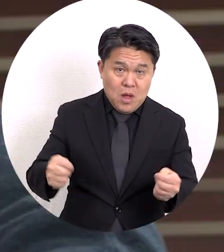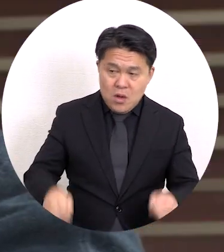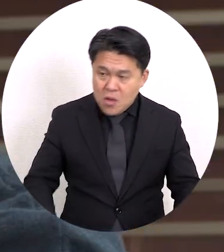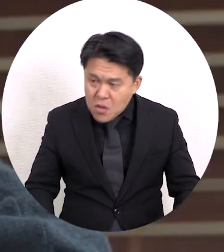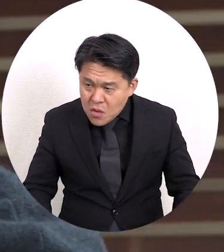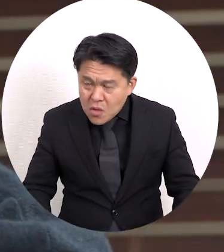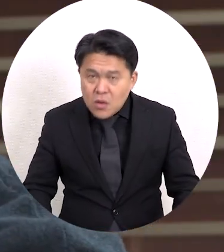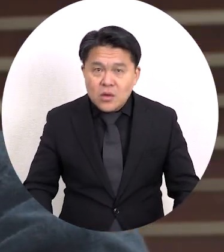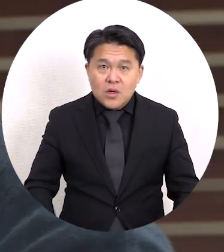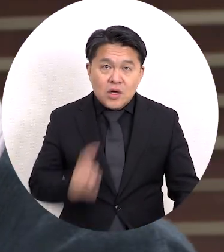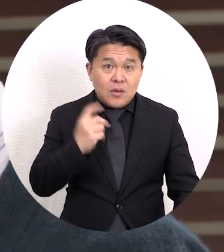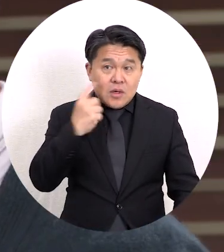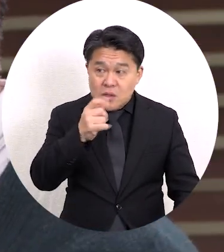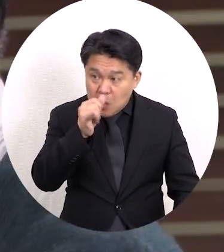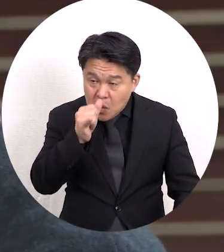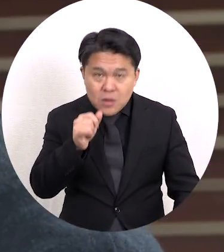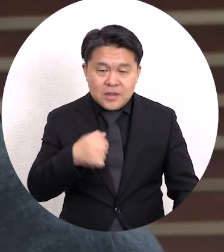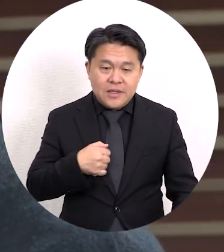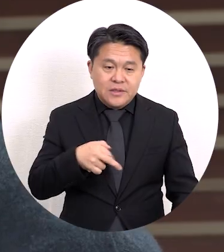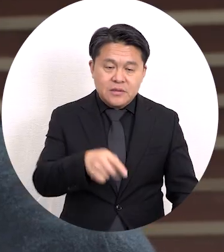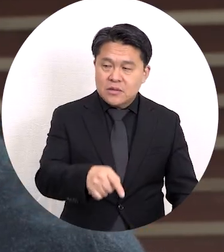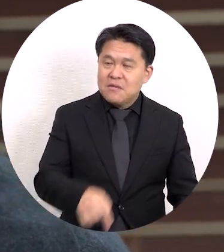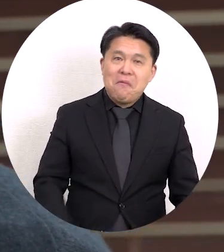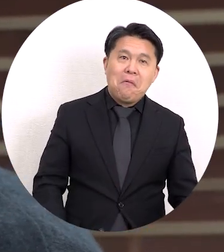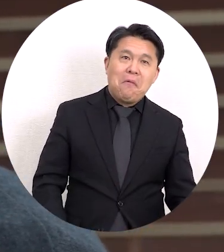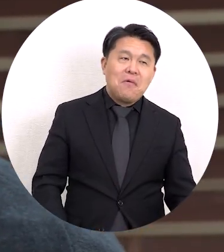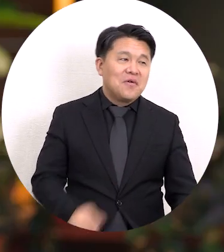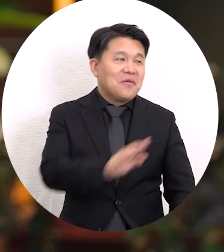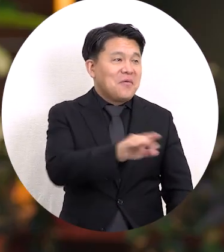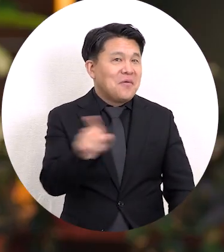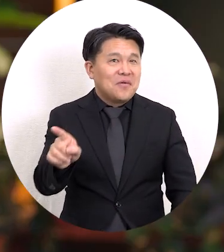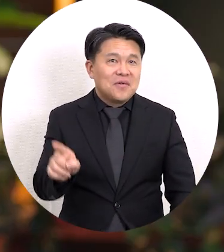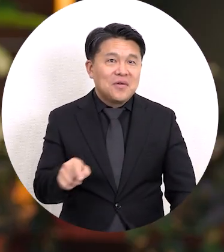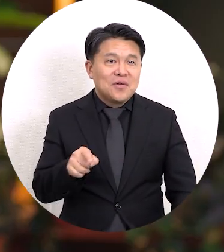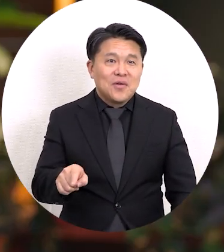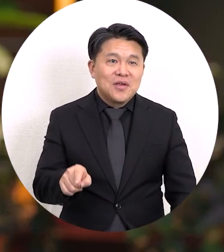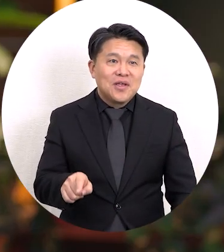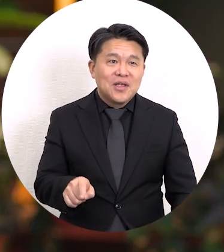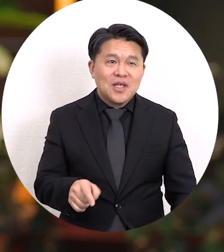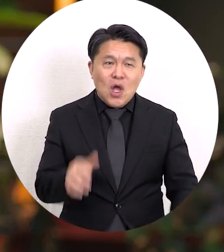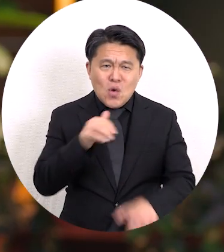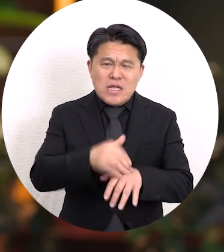As I passed by those areas, I would ask, "How intense must the training be for them